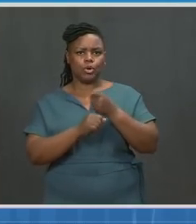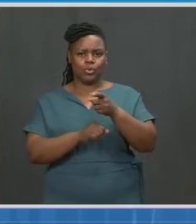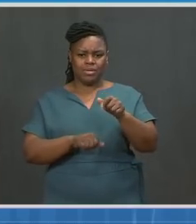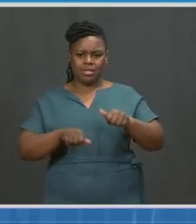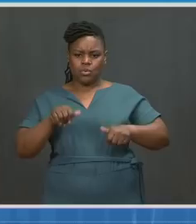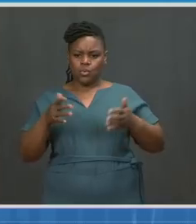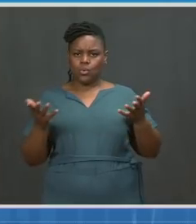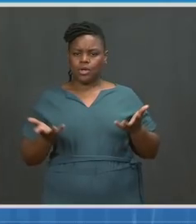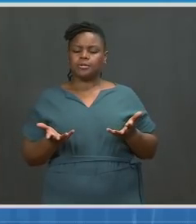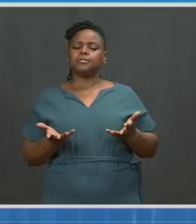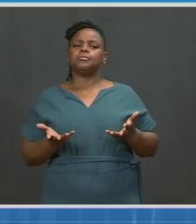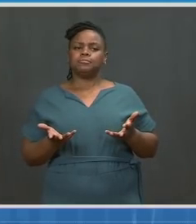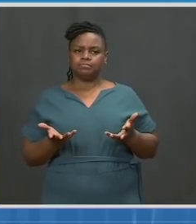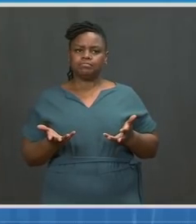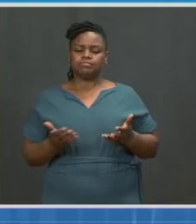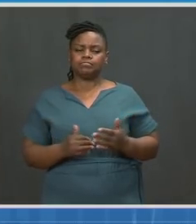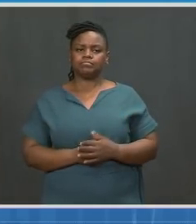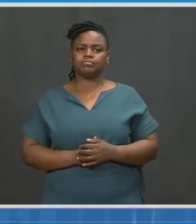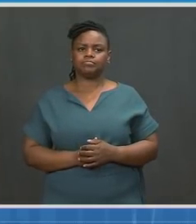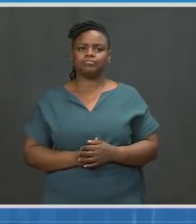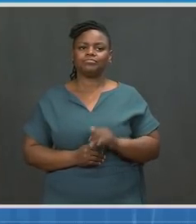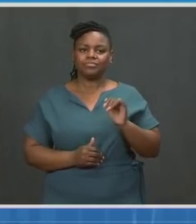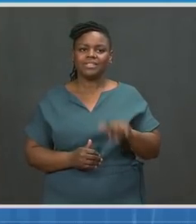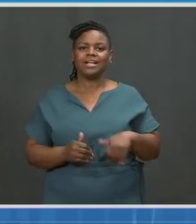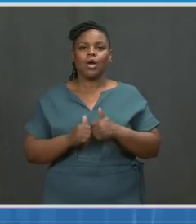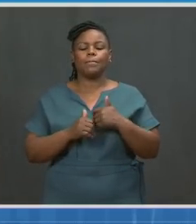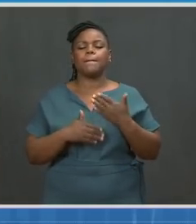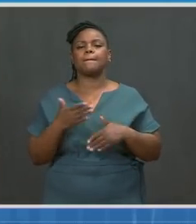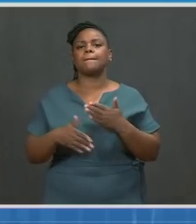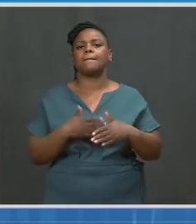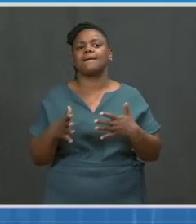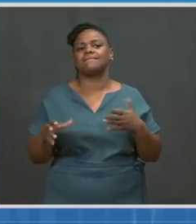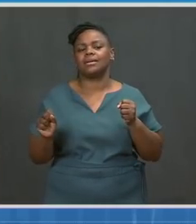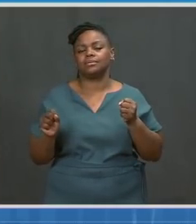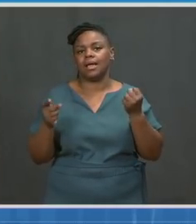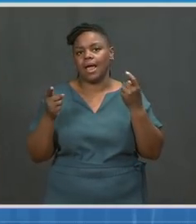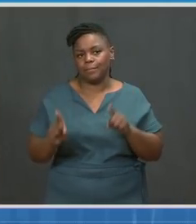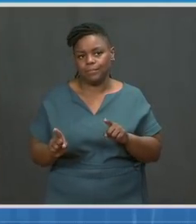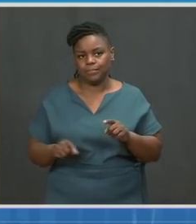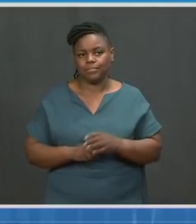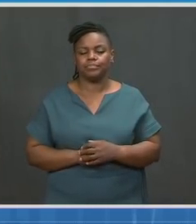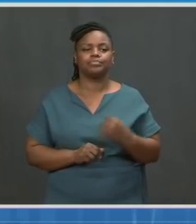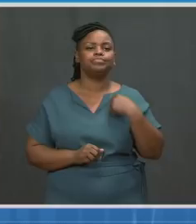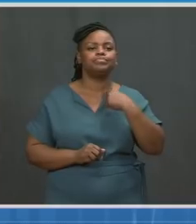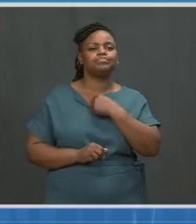in fact, the speed with which this has happened, because we've been talking for a long time